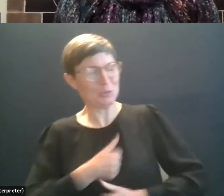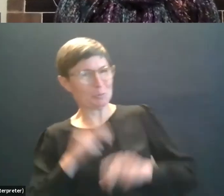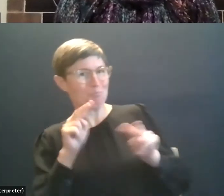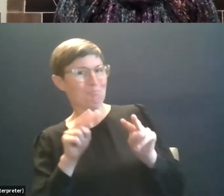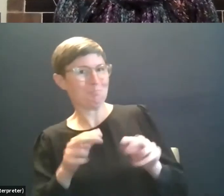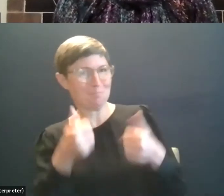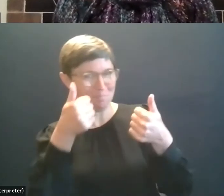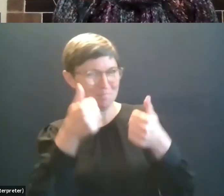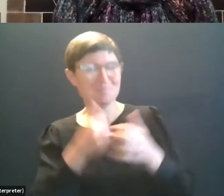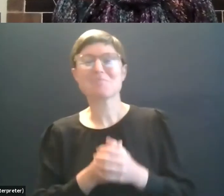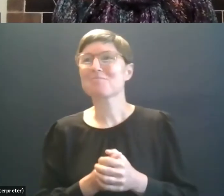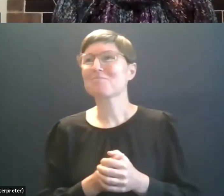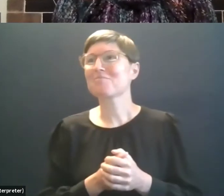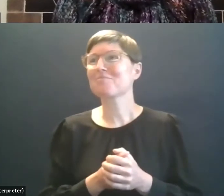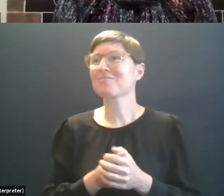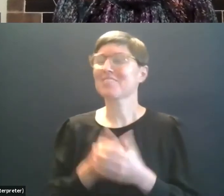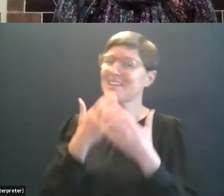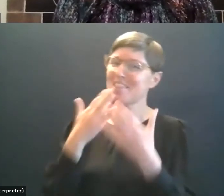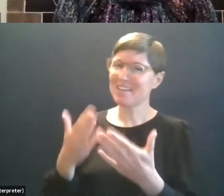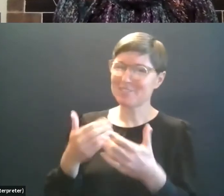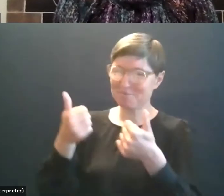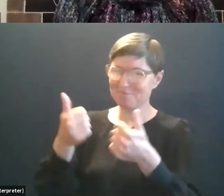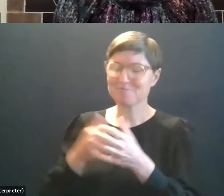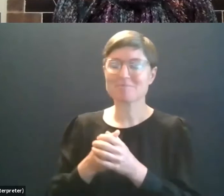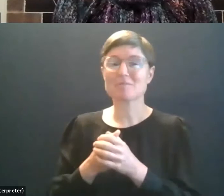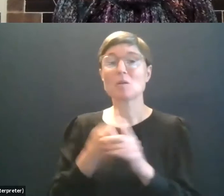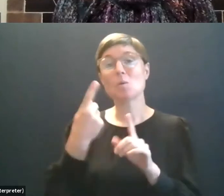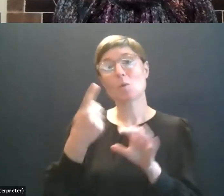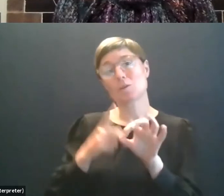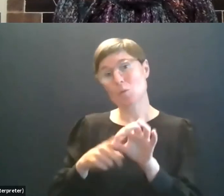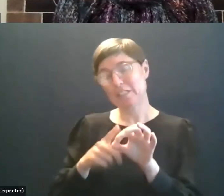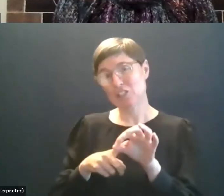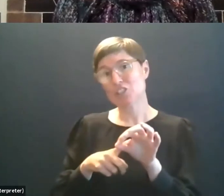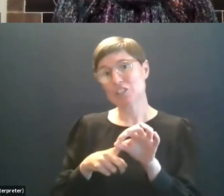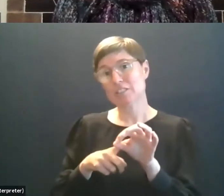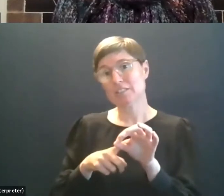Thanks, Martin. One of the questions that has been sent through to us